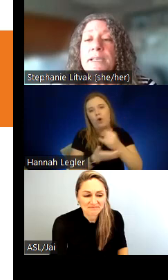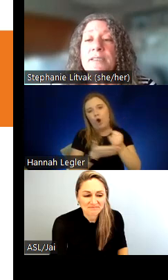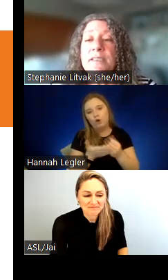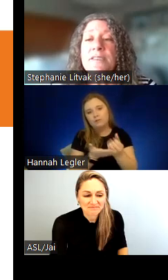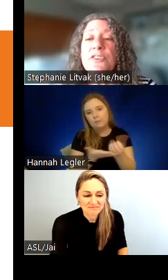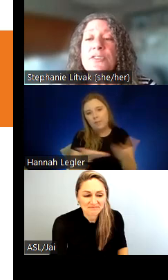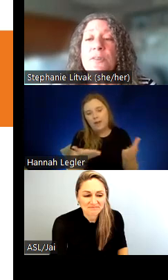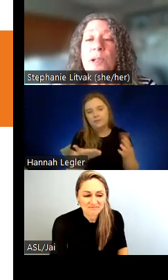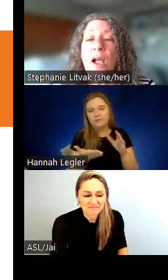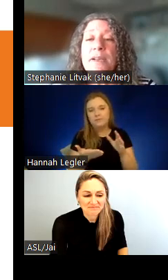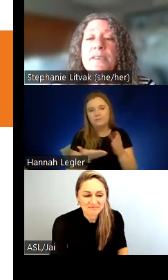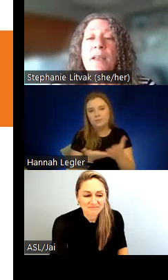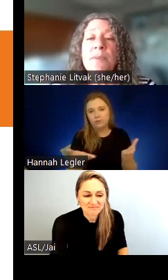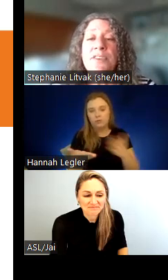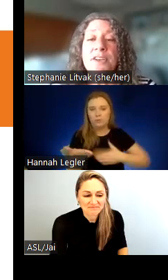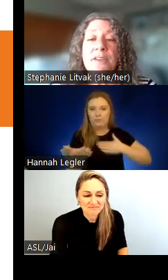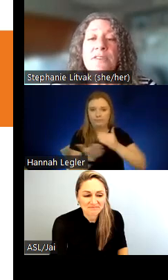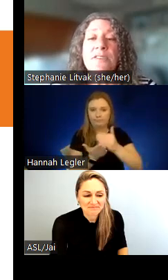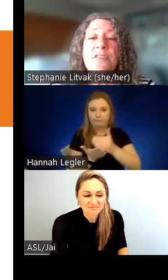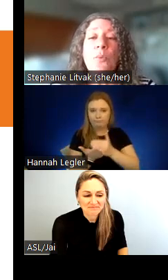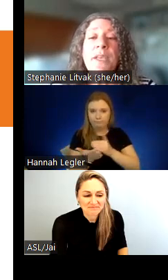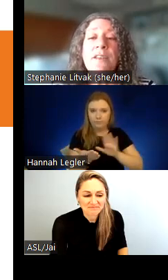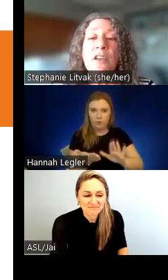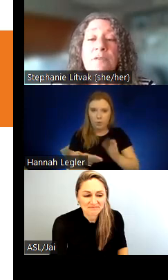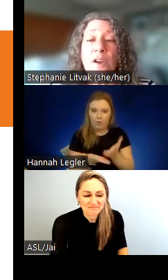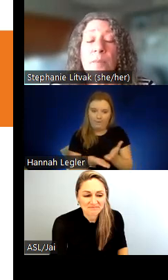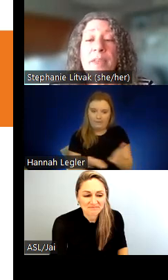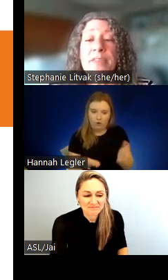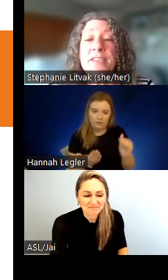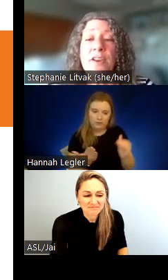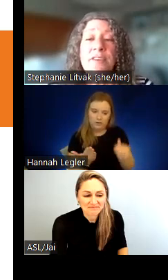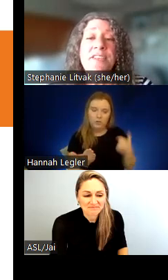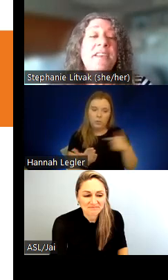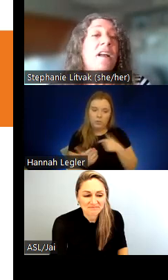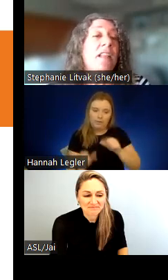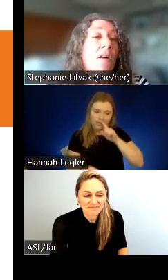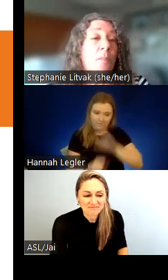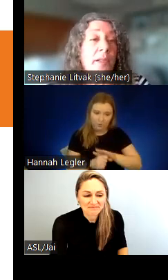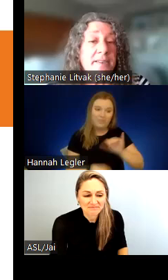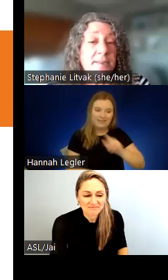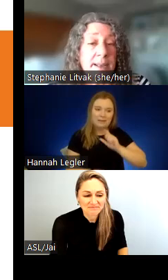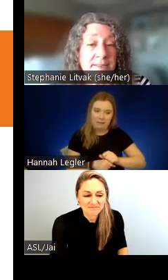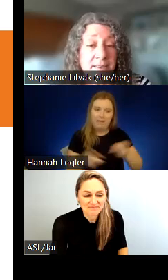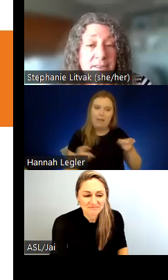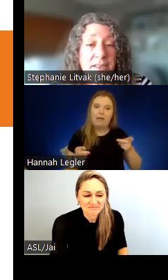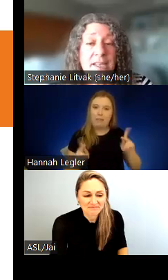Please list your supplies and materials so that we can confirm that these are indeed allowable expenses.